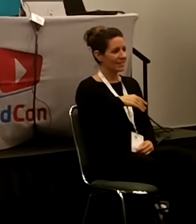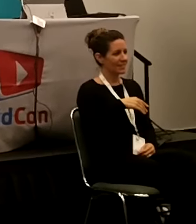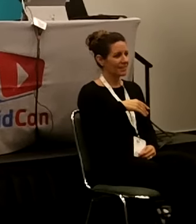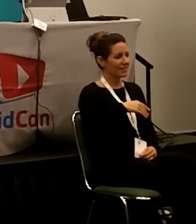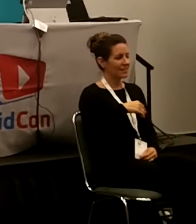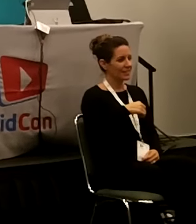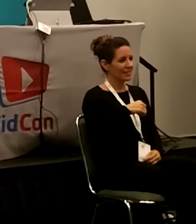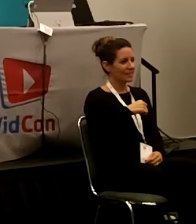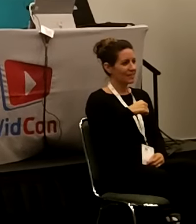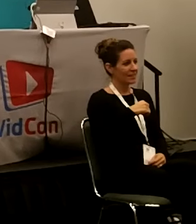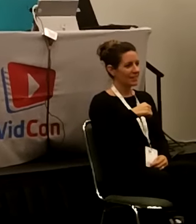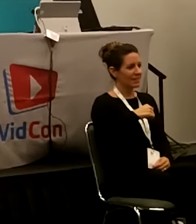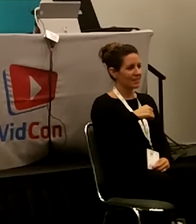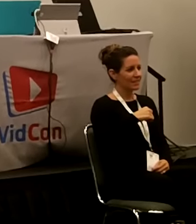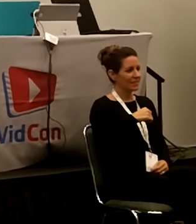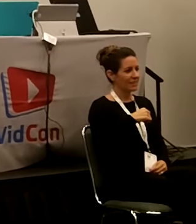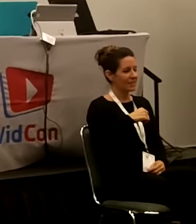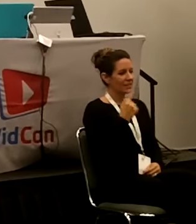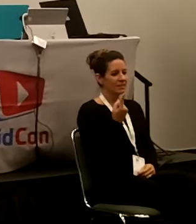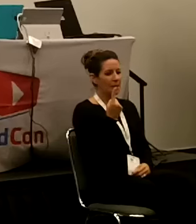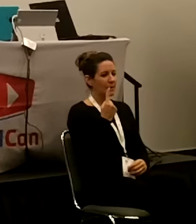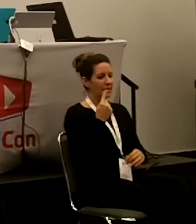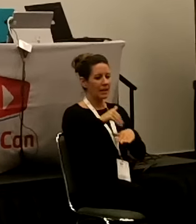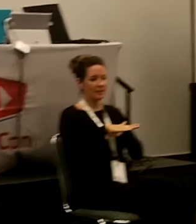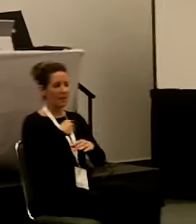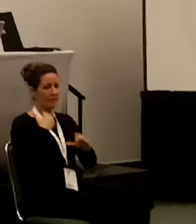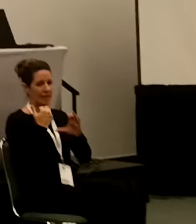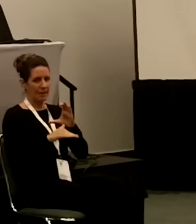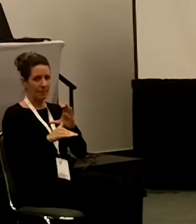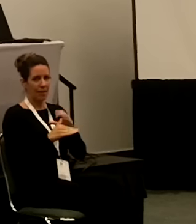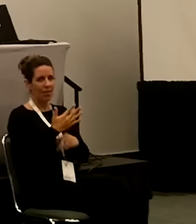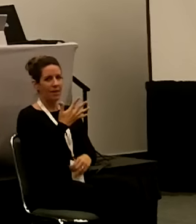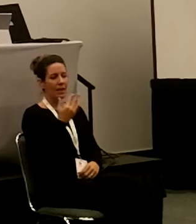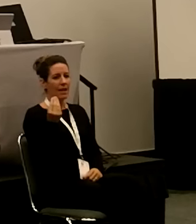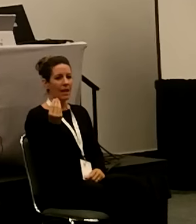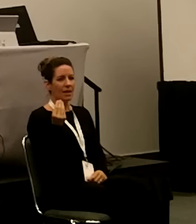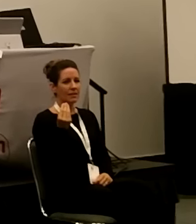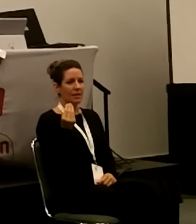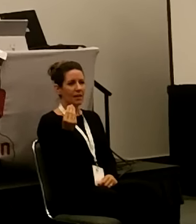a couple months ago, somebody emailed me, and they were like,